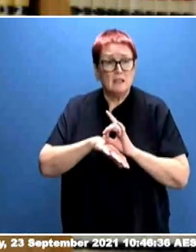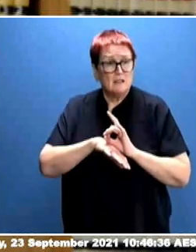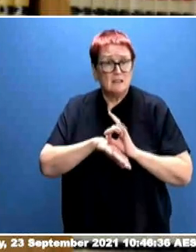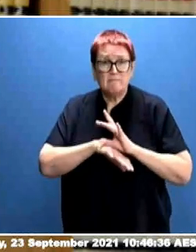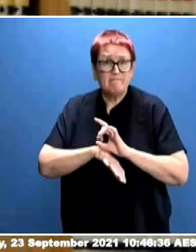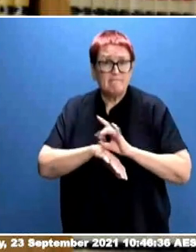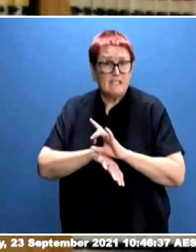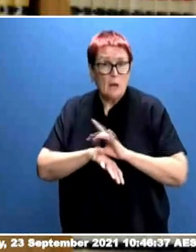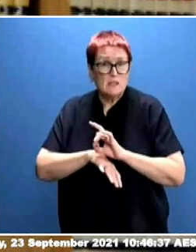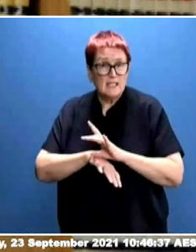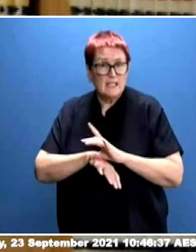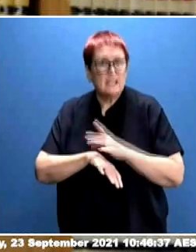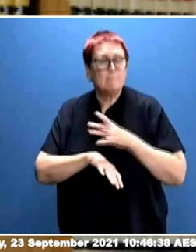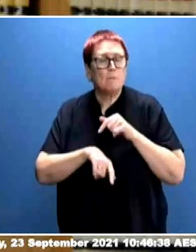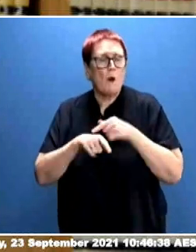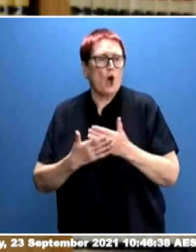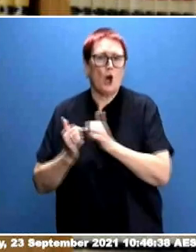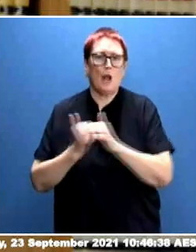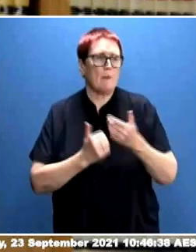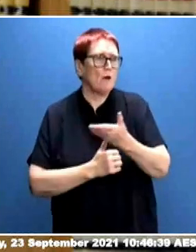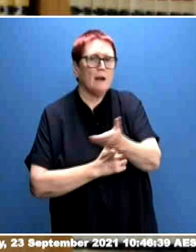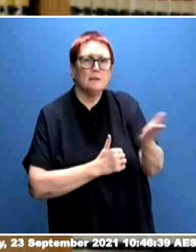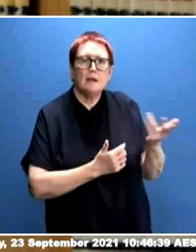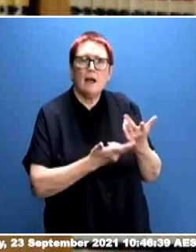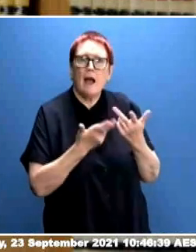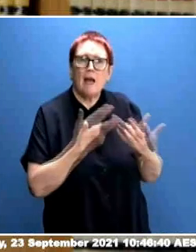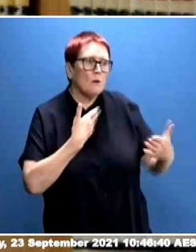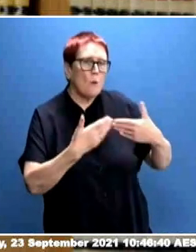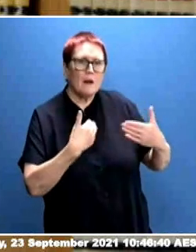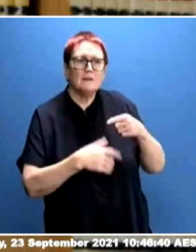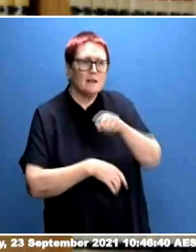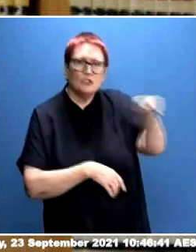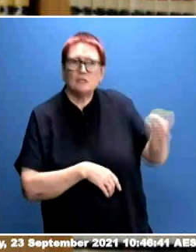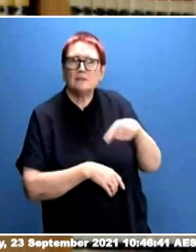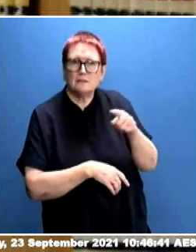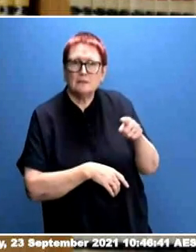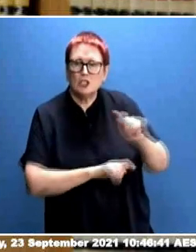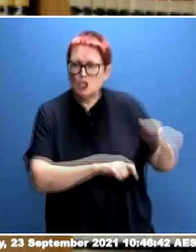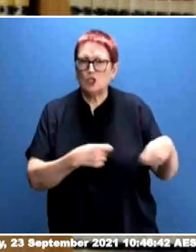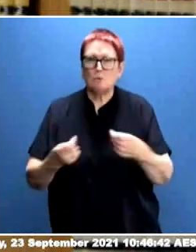then we do rely on collaboration with other practitioners and organisations in order to provide that to our children.